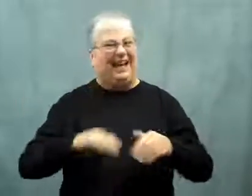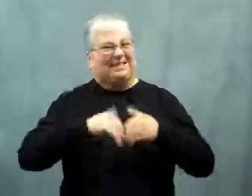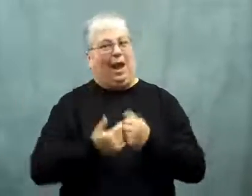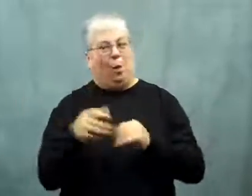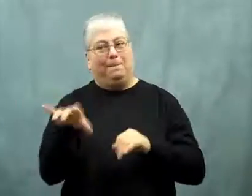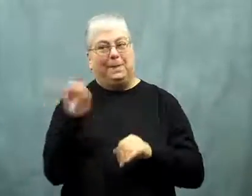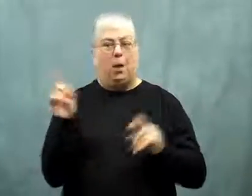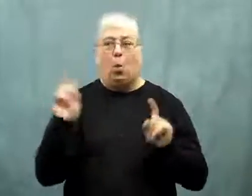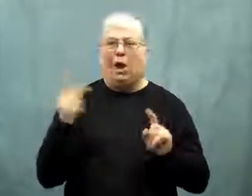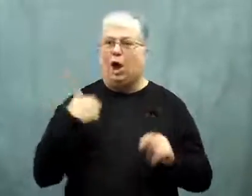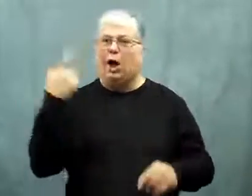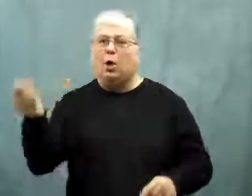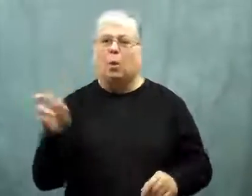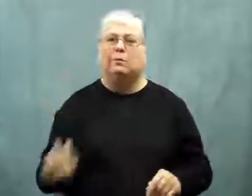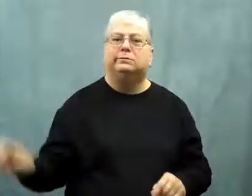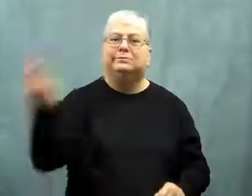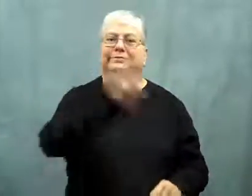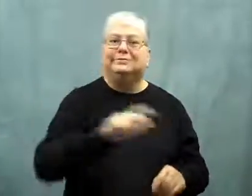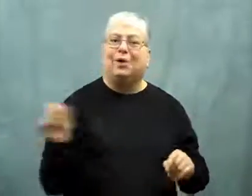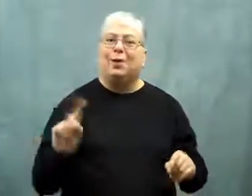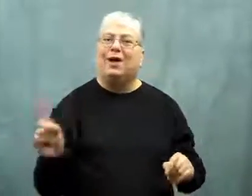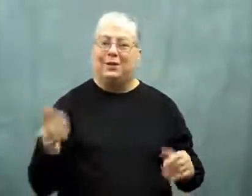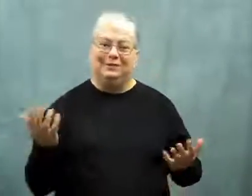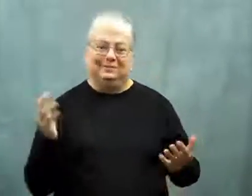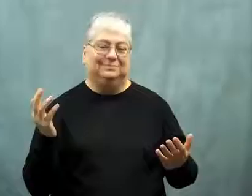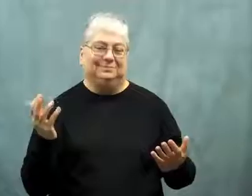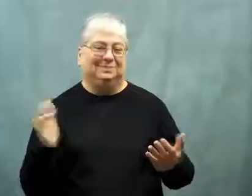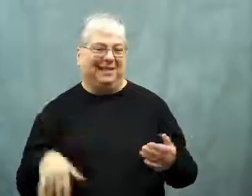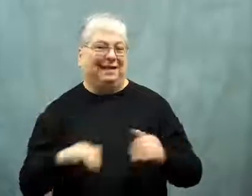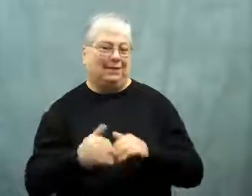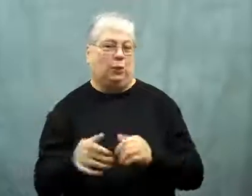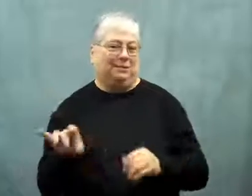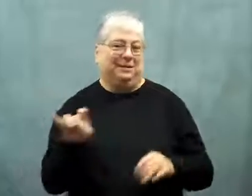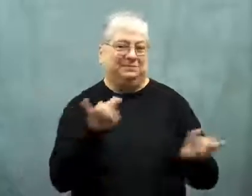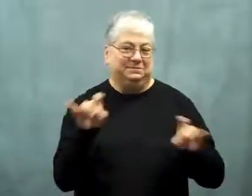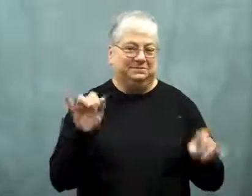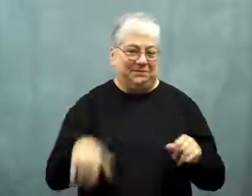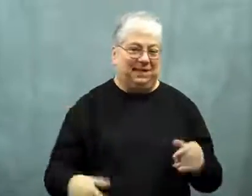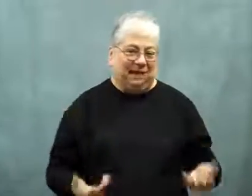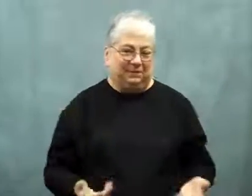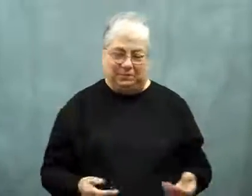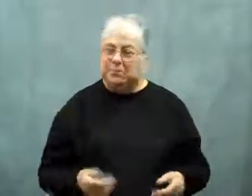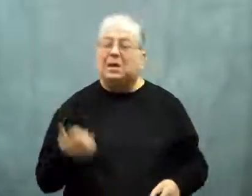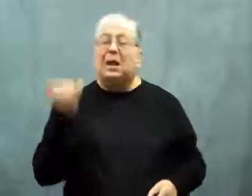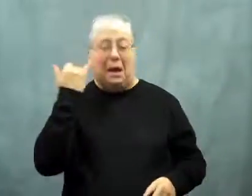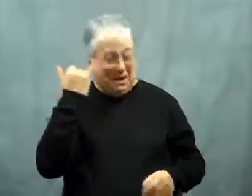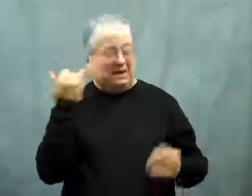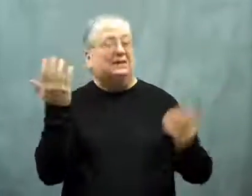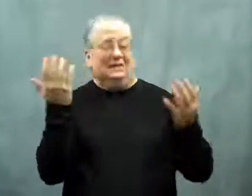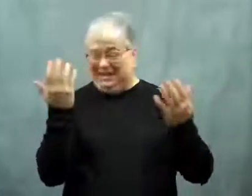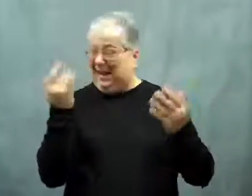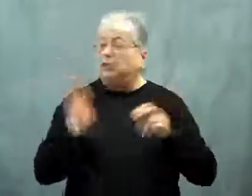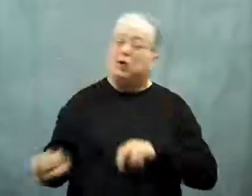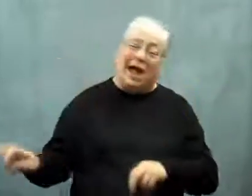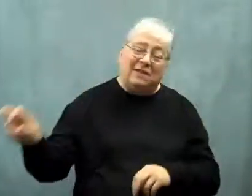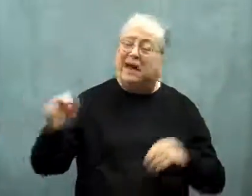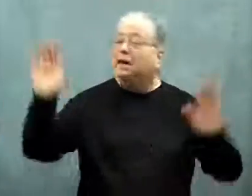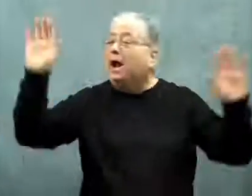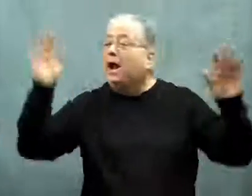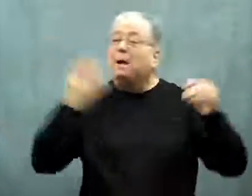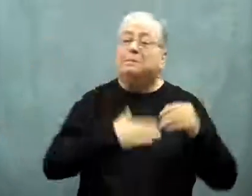That's how candidates will decide where to go when campaigning.